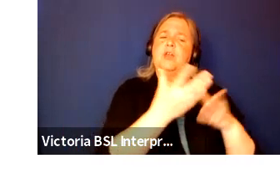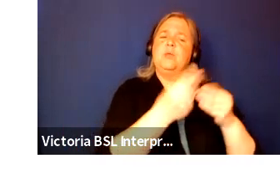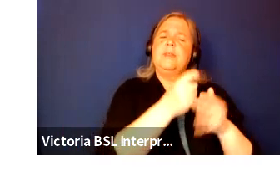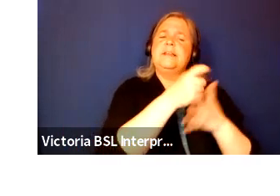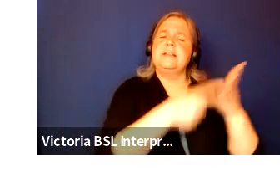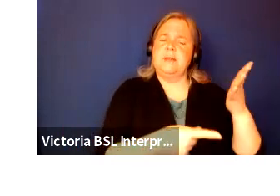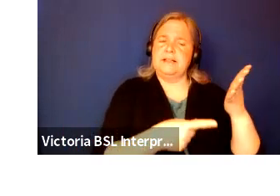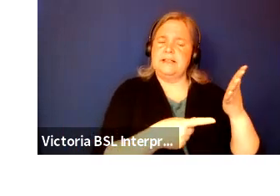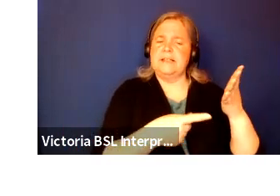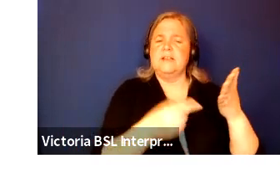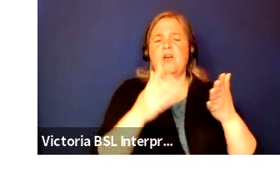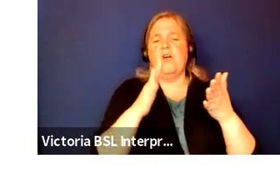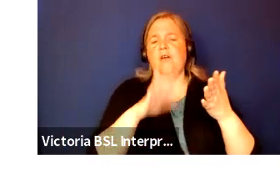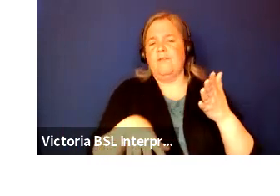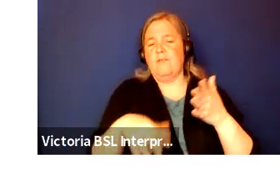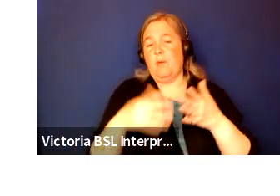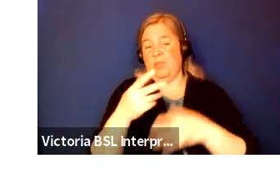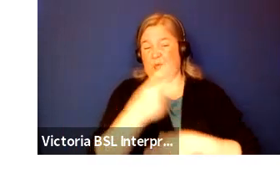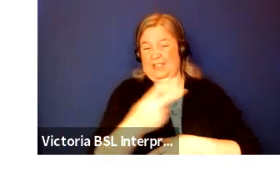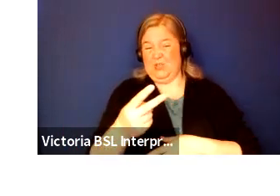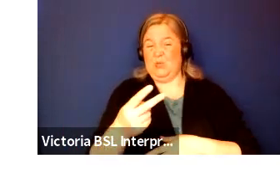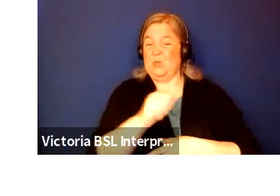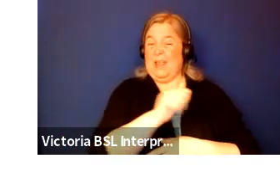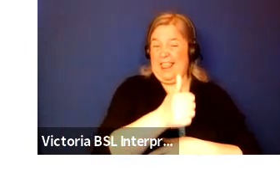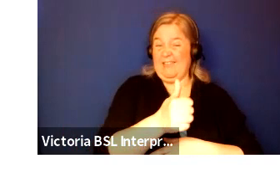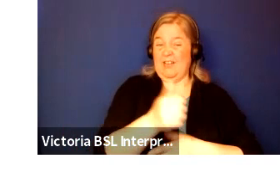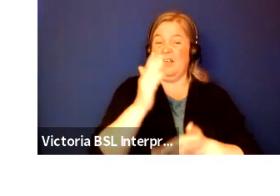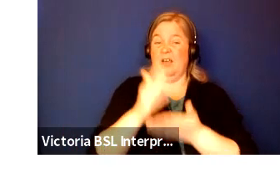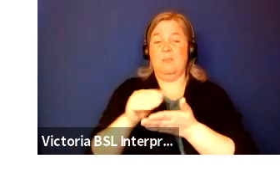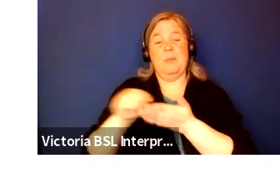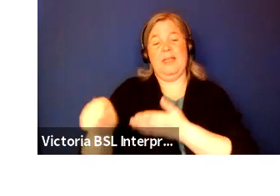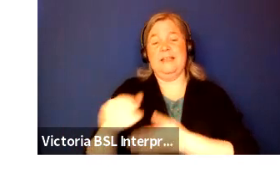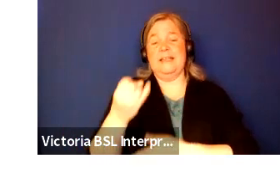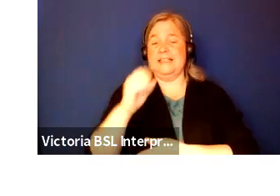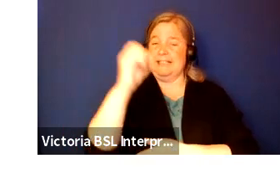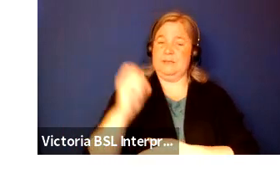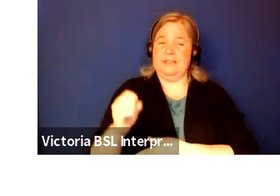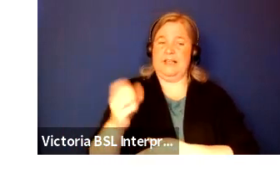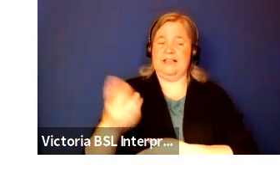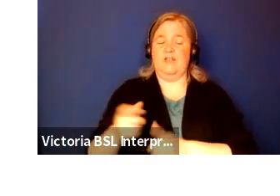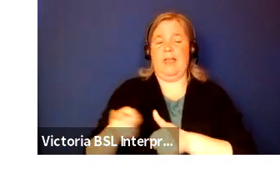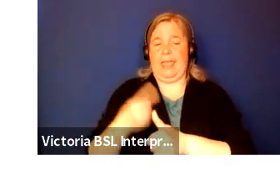out of the 22 got 60 percent salary in the month of April in 2020.